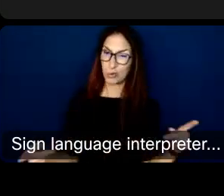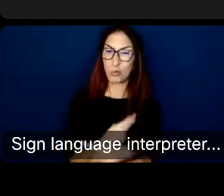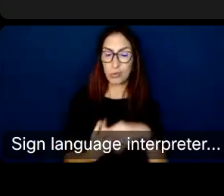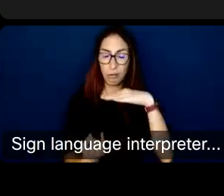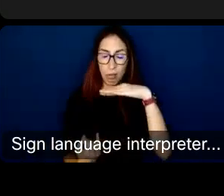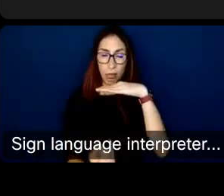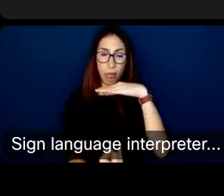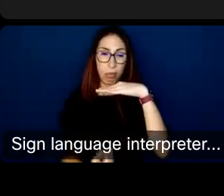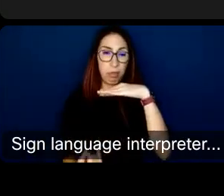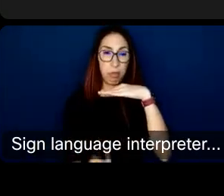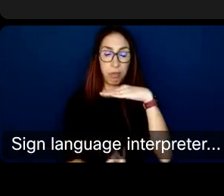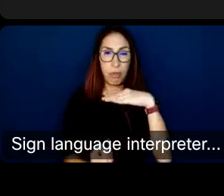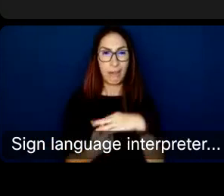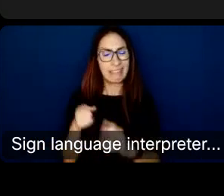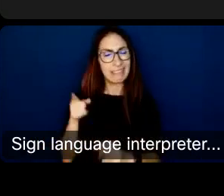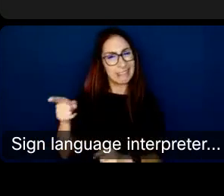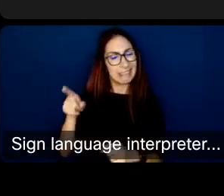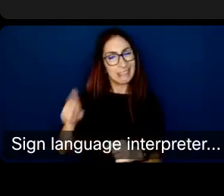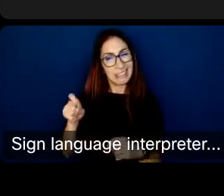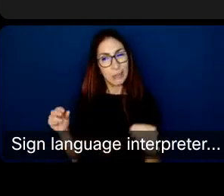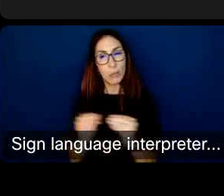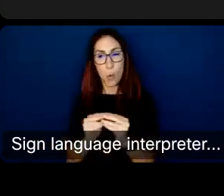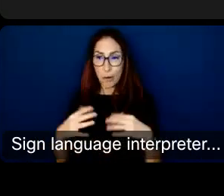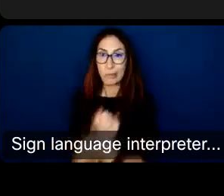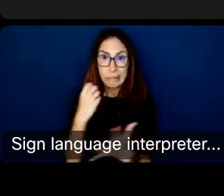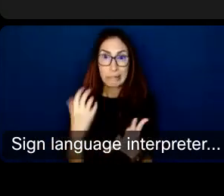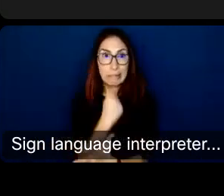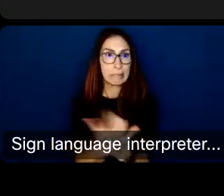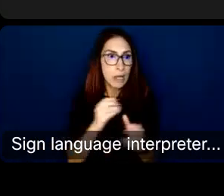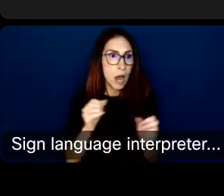for a opportunities to socialize and engage in activities with